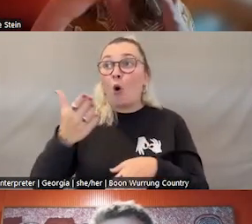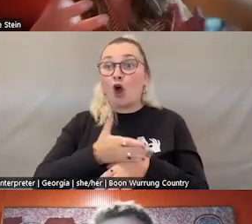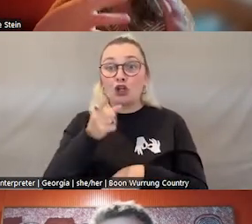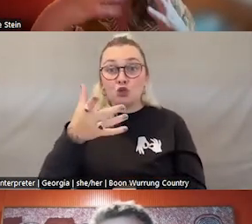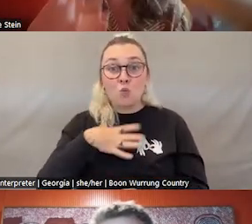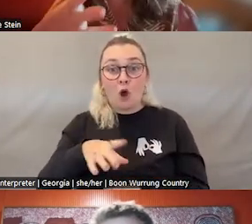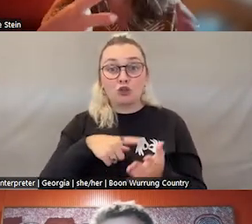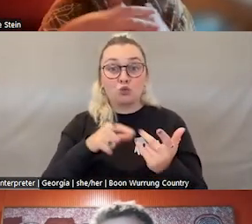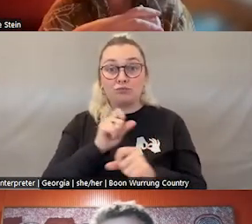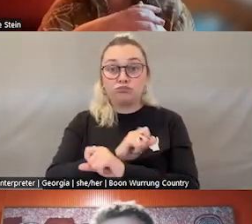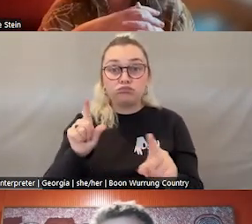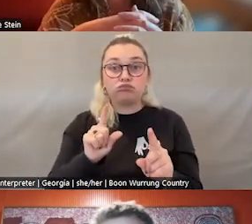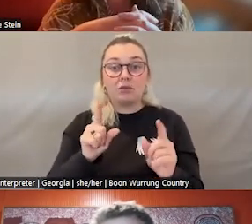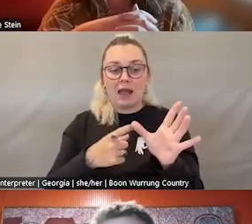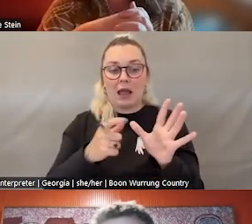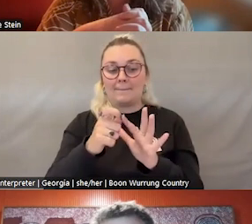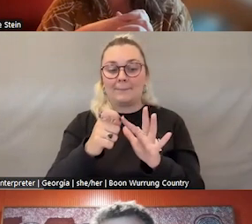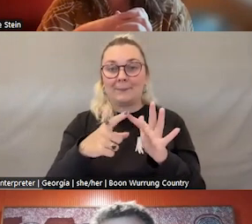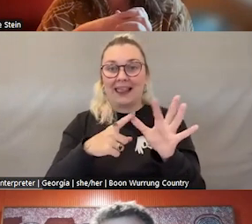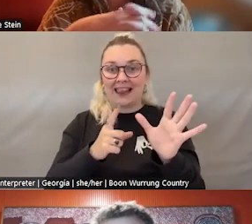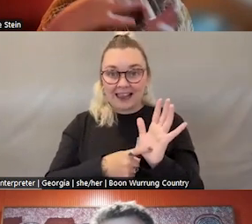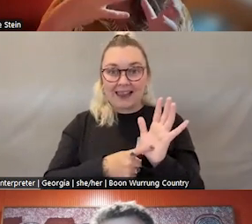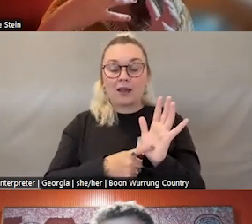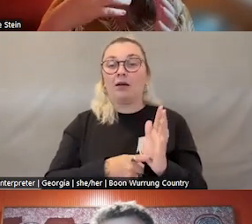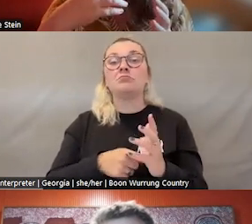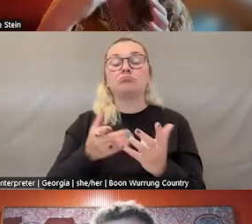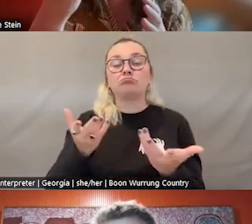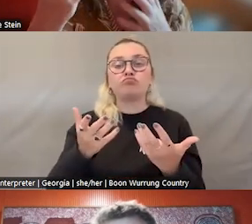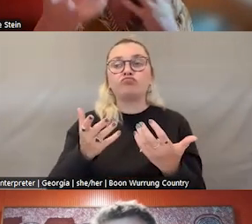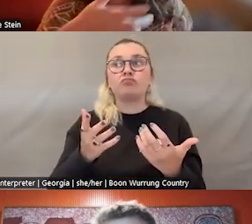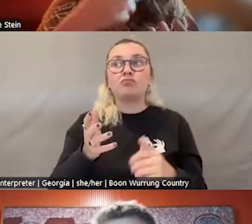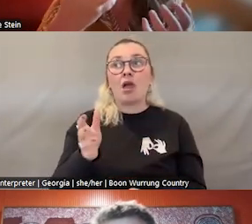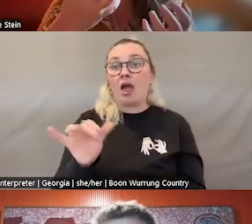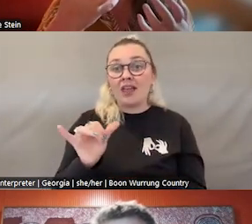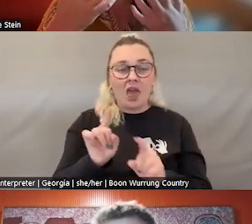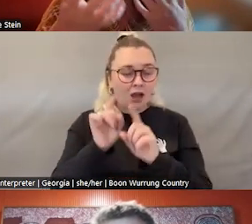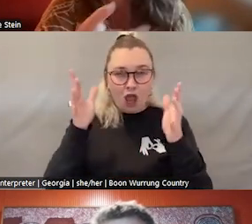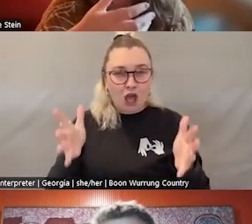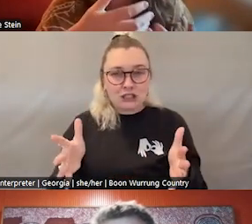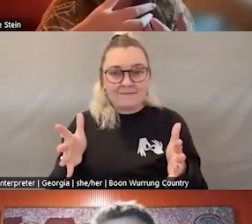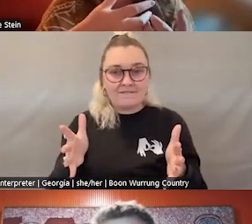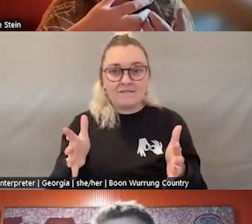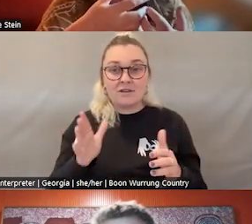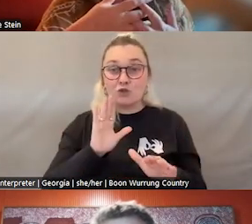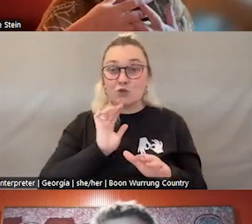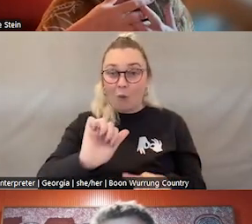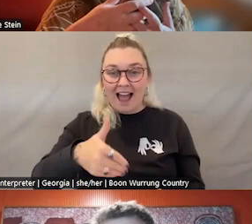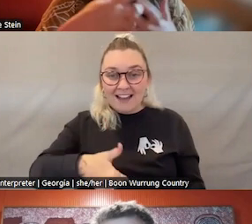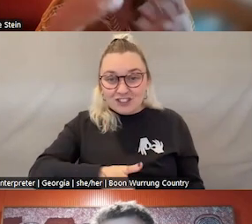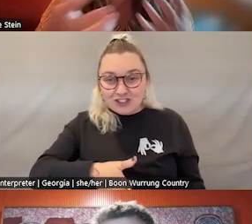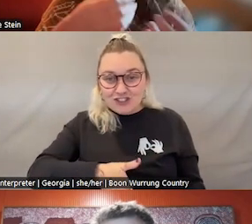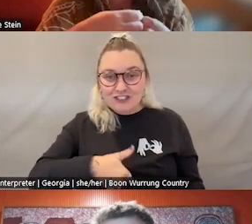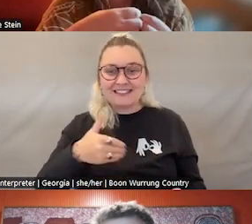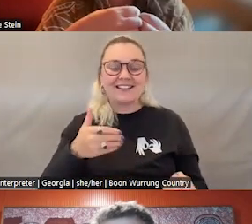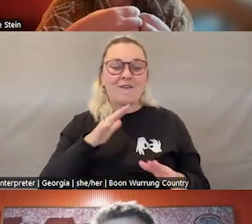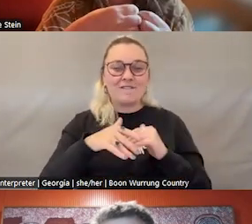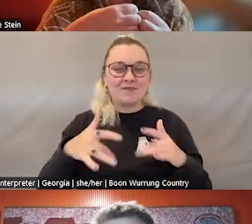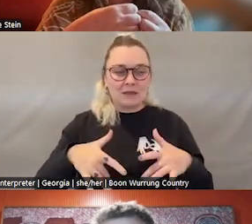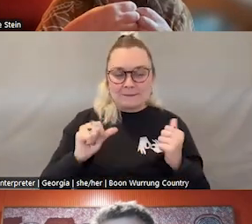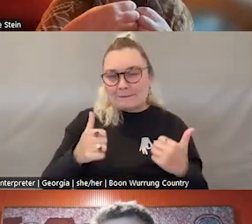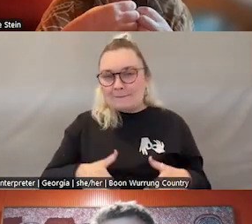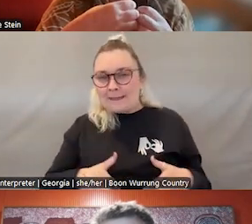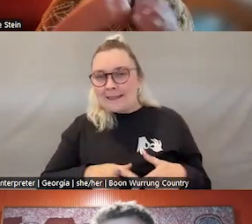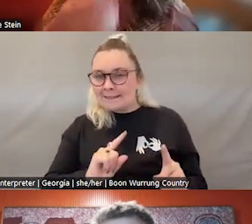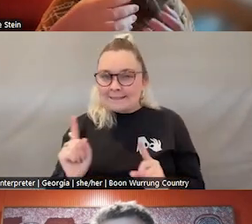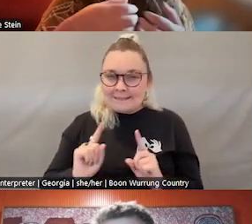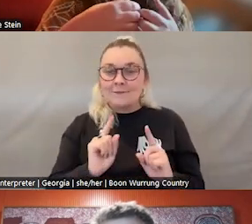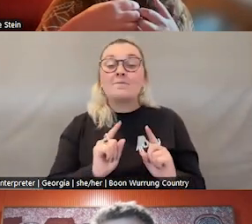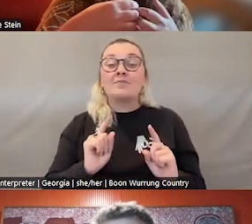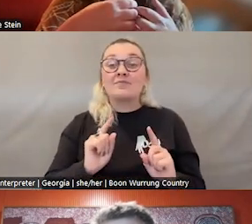send out an appeal, there must be hunches about how we're feeling about something. Sending out